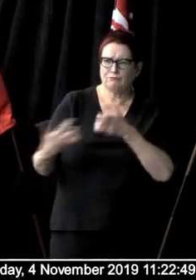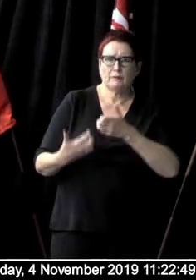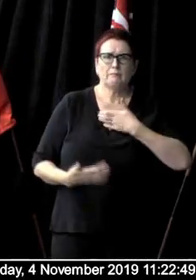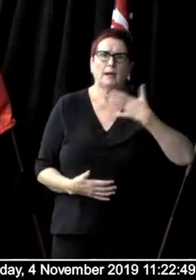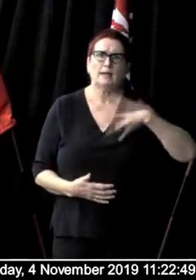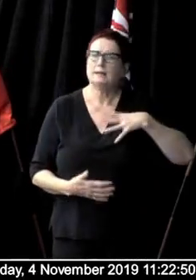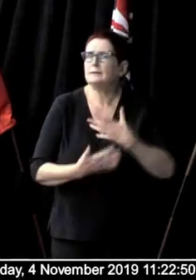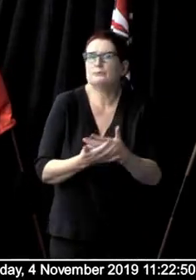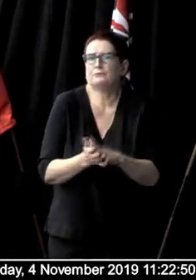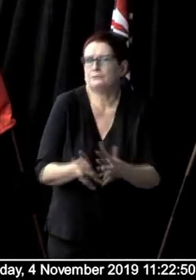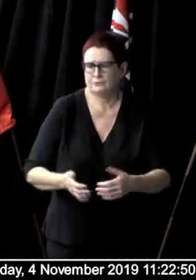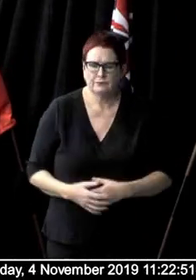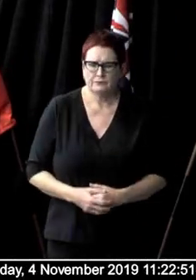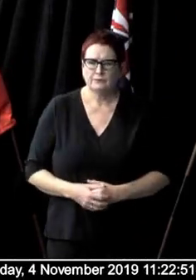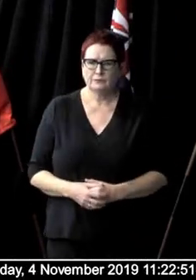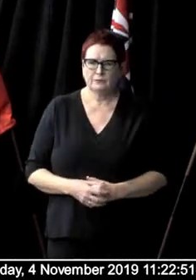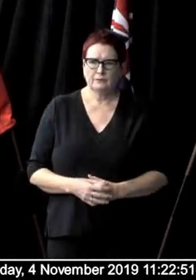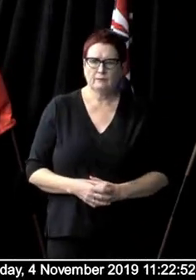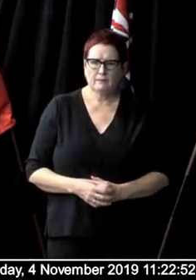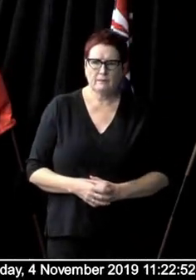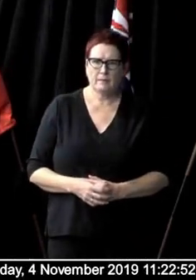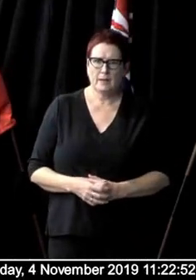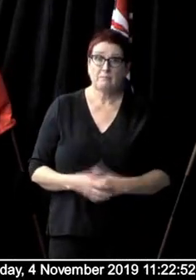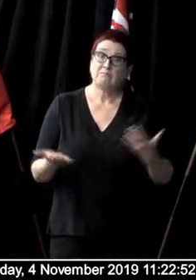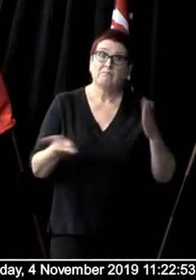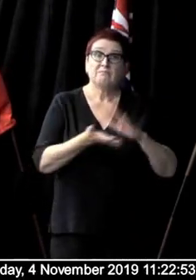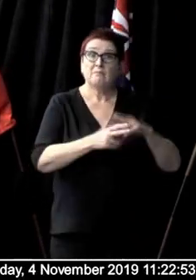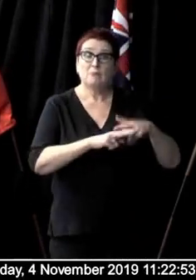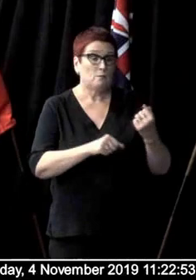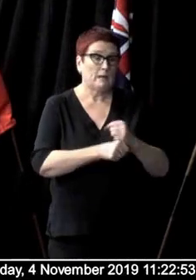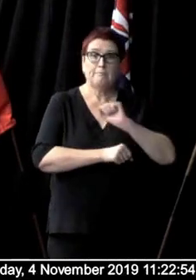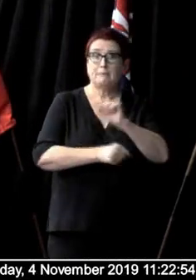In instances where a decision has been made by a parent of a child with disability